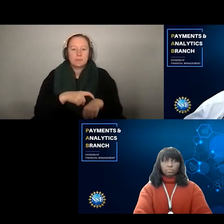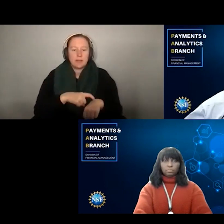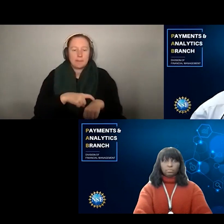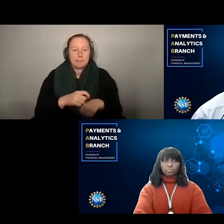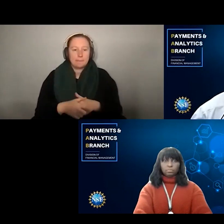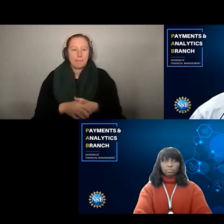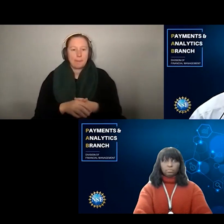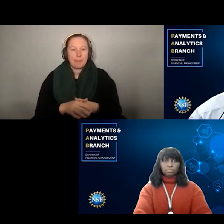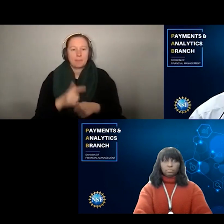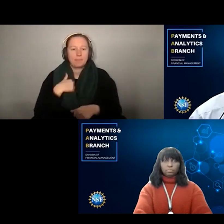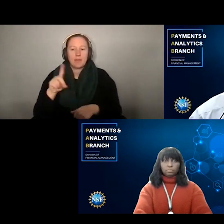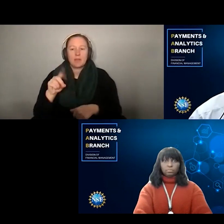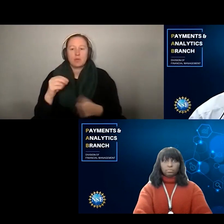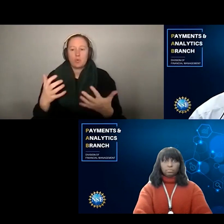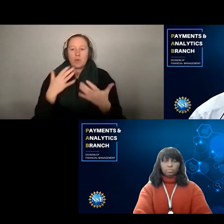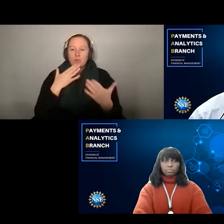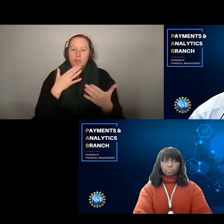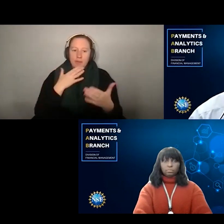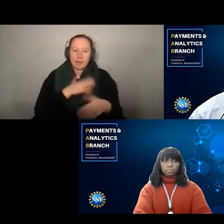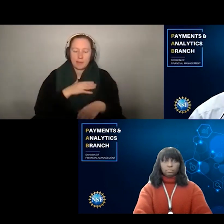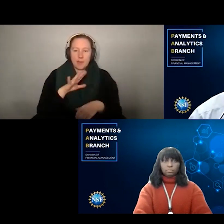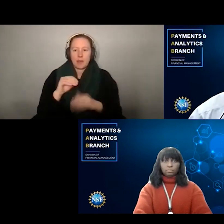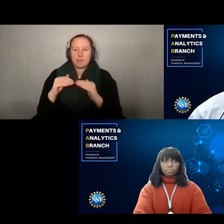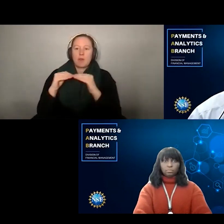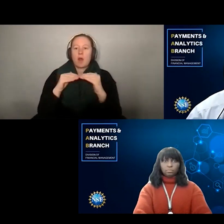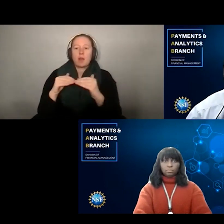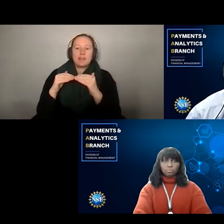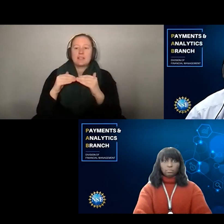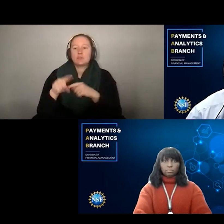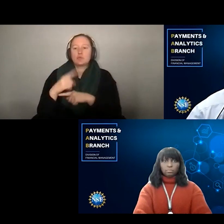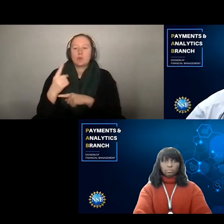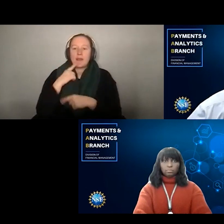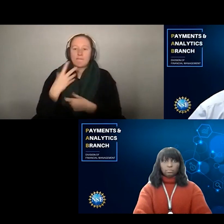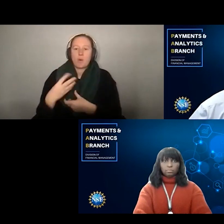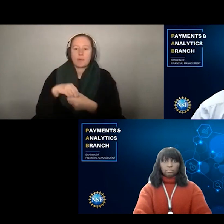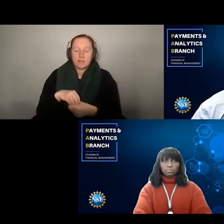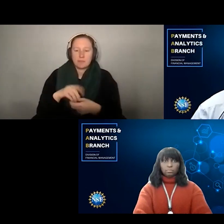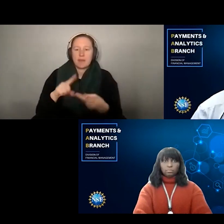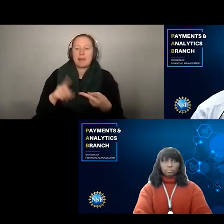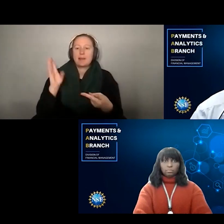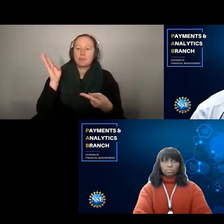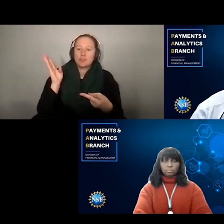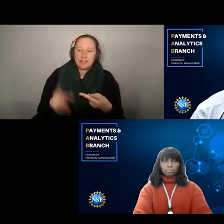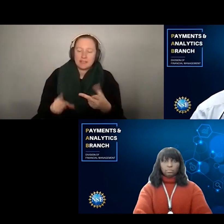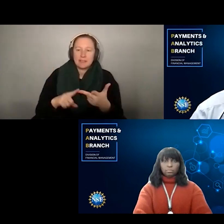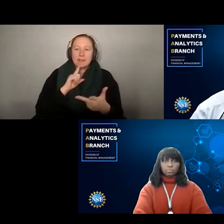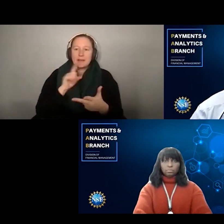I do want to thank my colleagues today for participating and presenting and answering all of these questions.